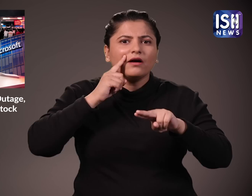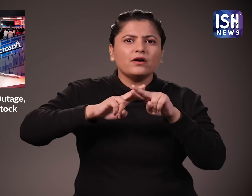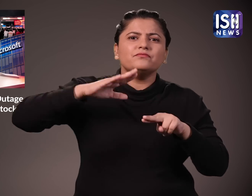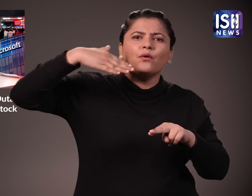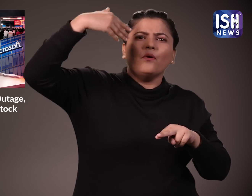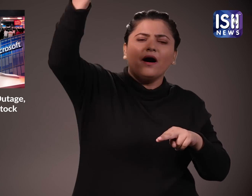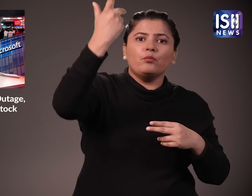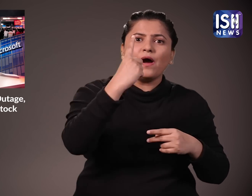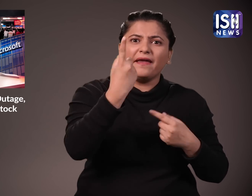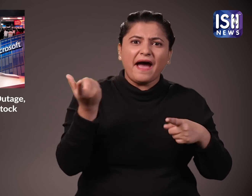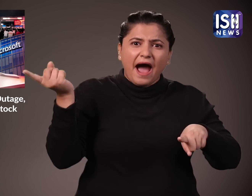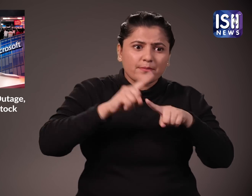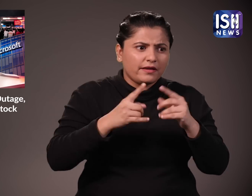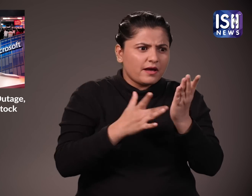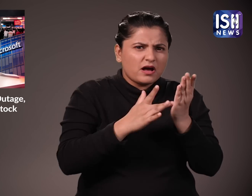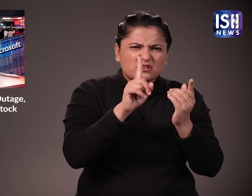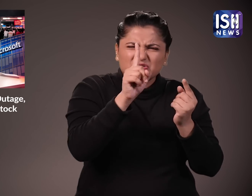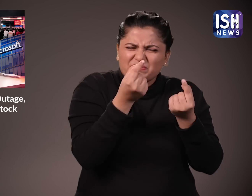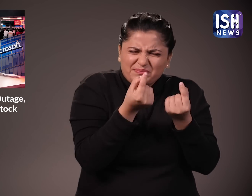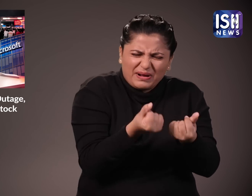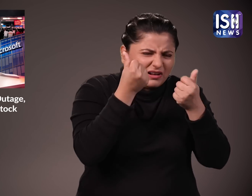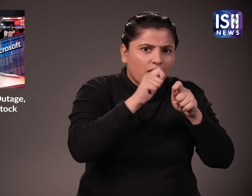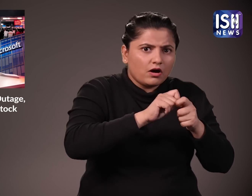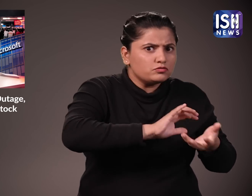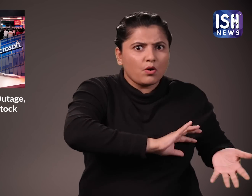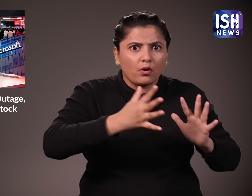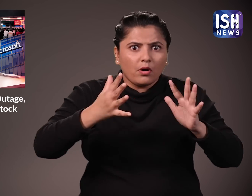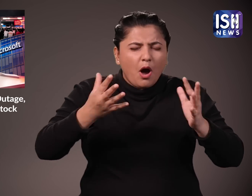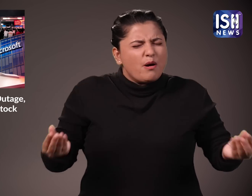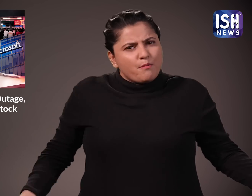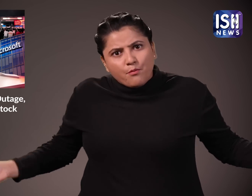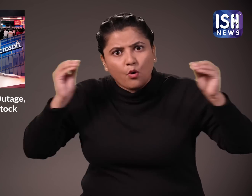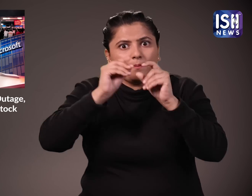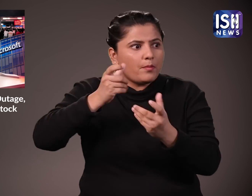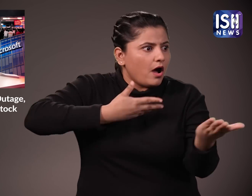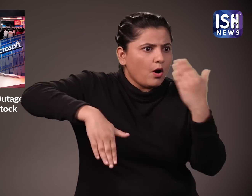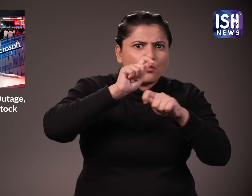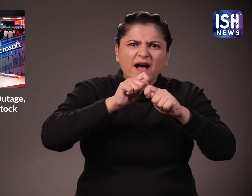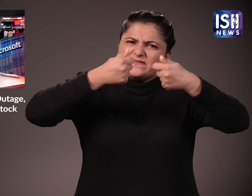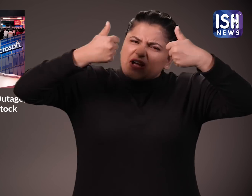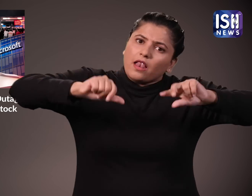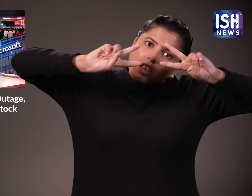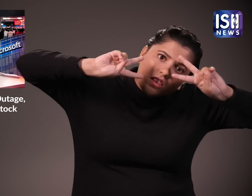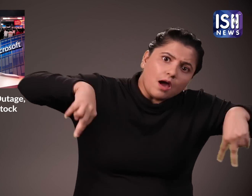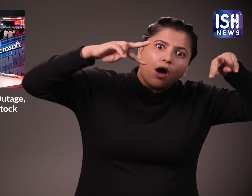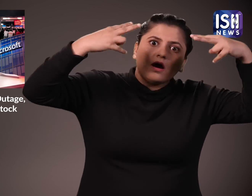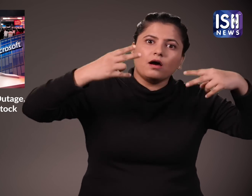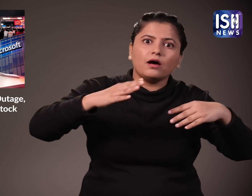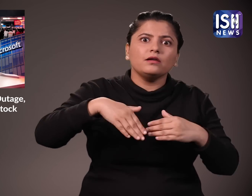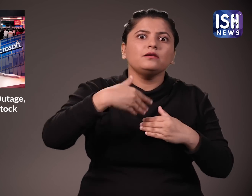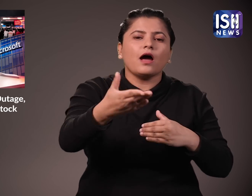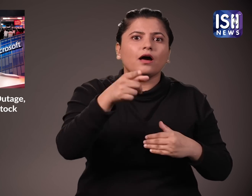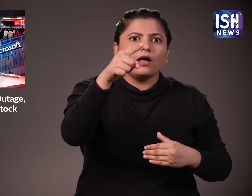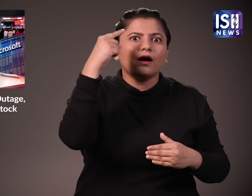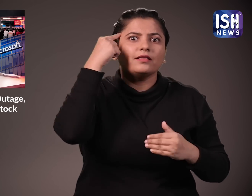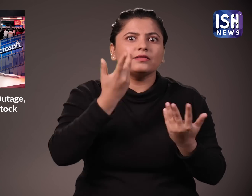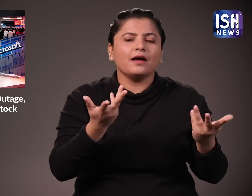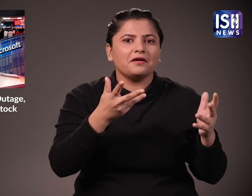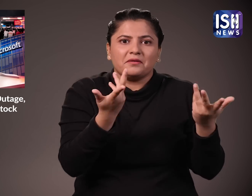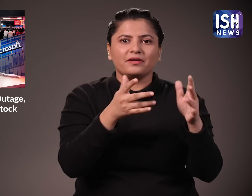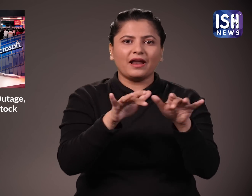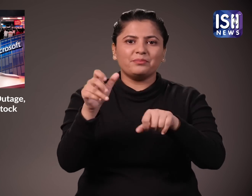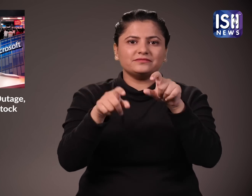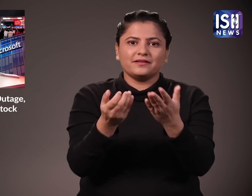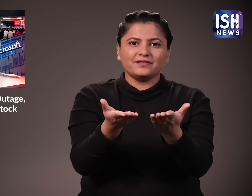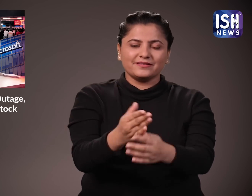What do you think will happen if this occurs again in a much worse form? Let us know in the comments.